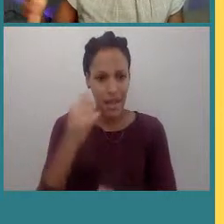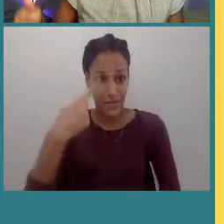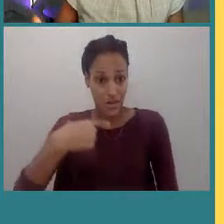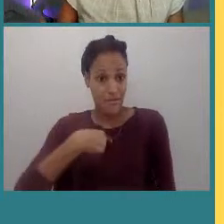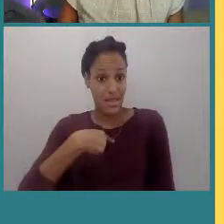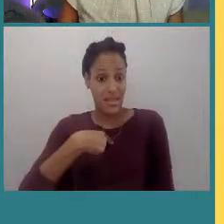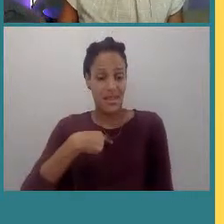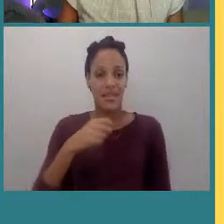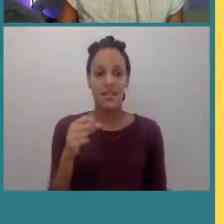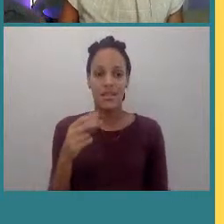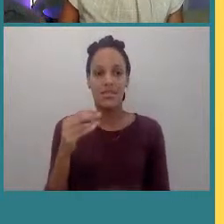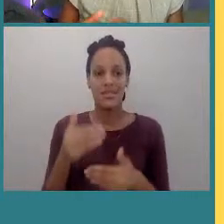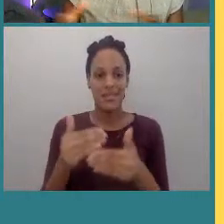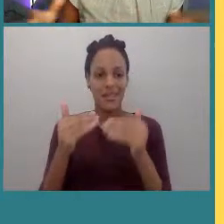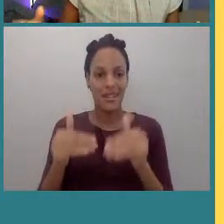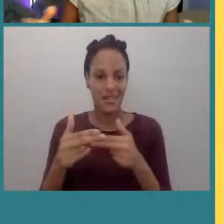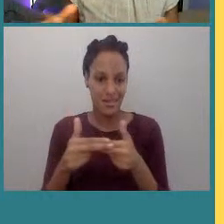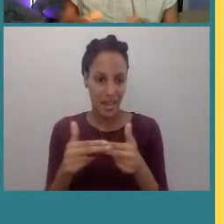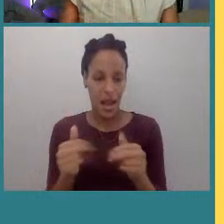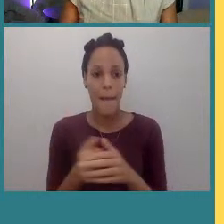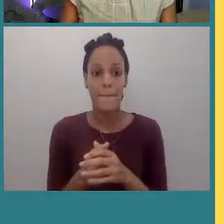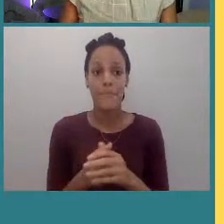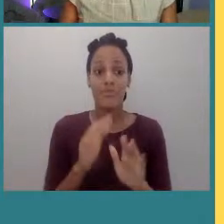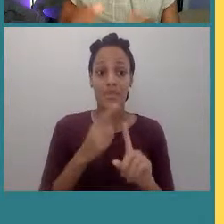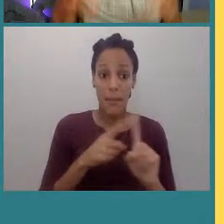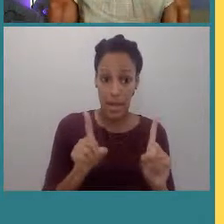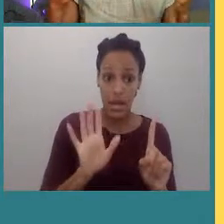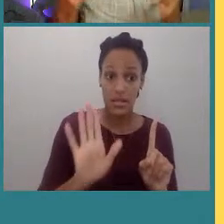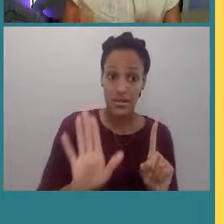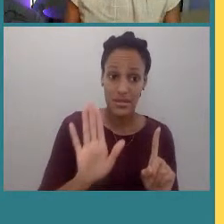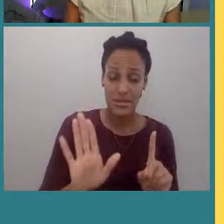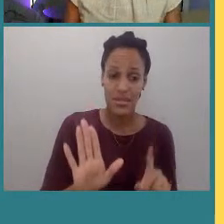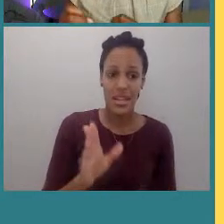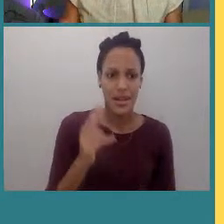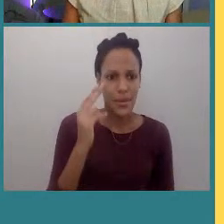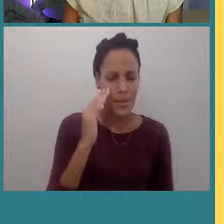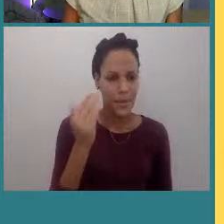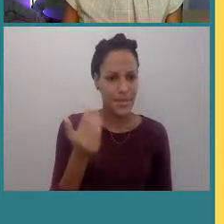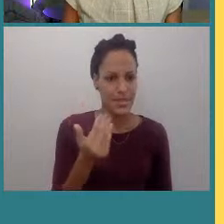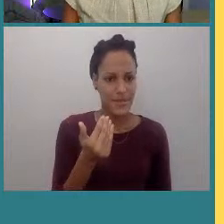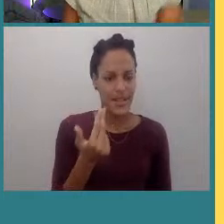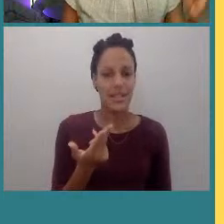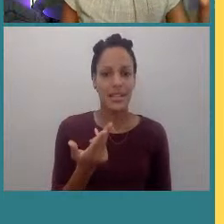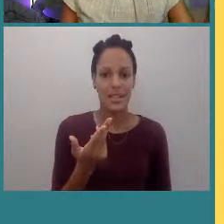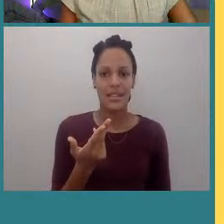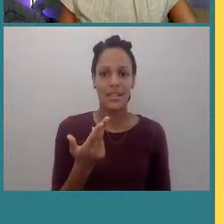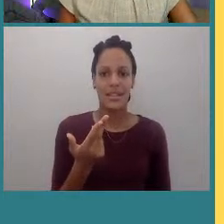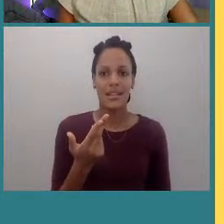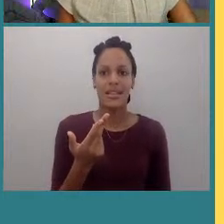slide going forward. But the ironic thing about grasping what I'm talking about-- reinvesting into yourself